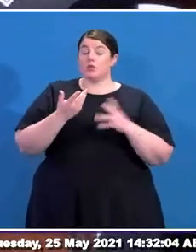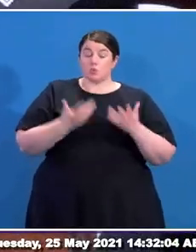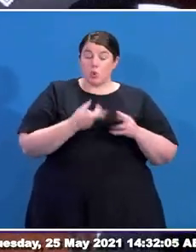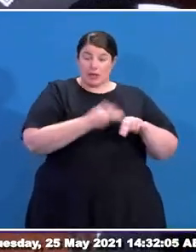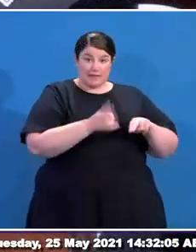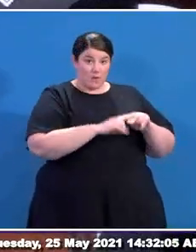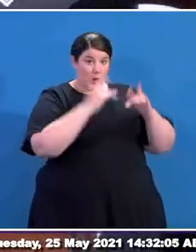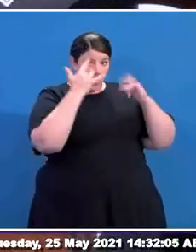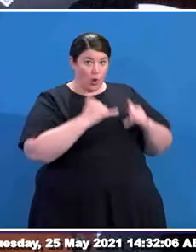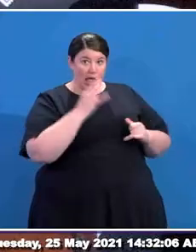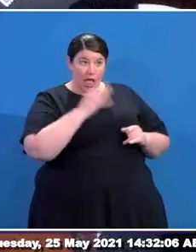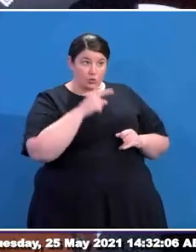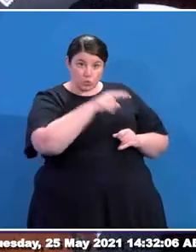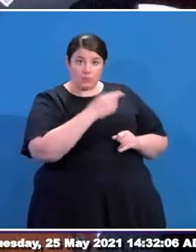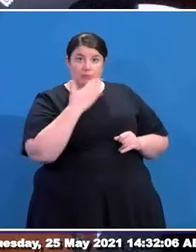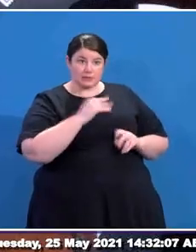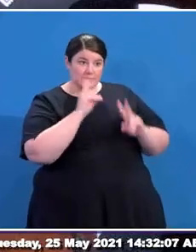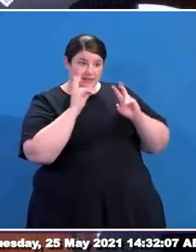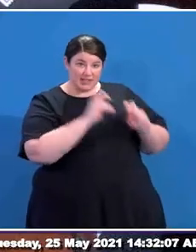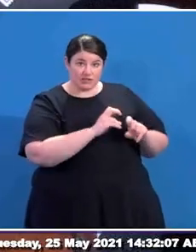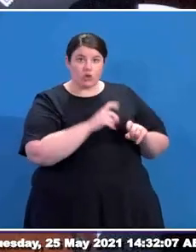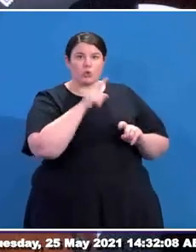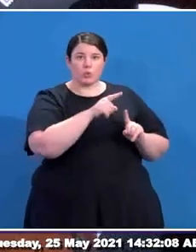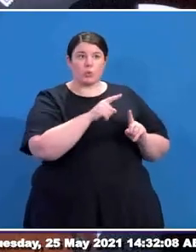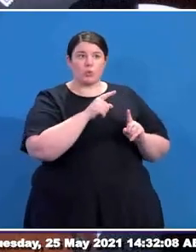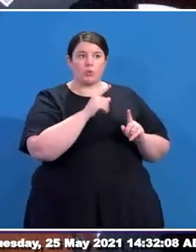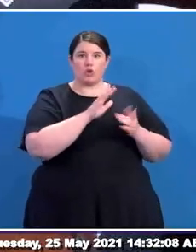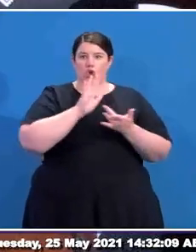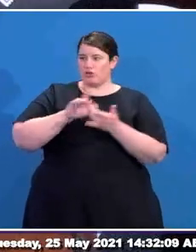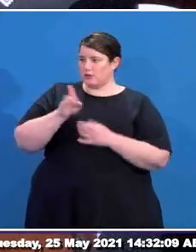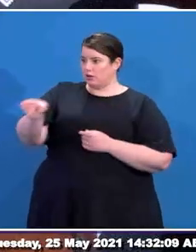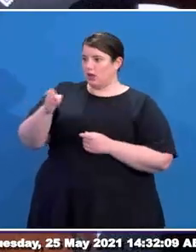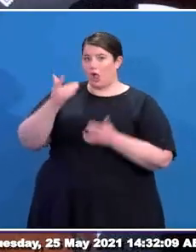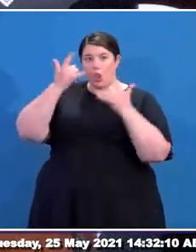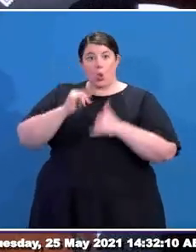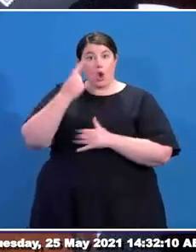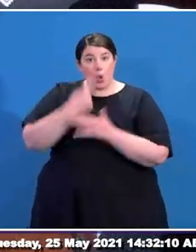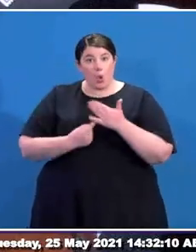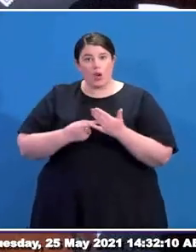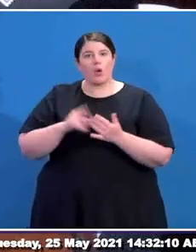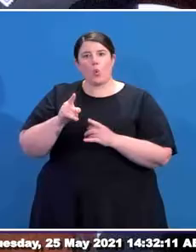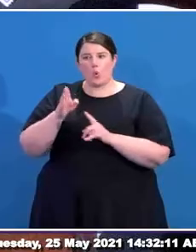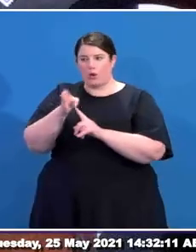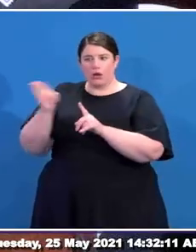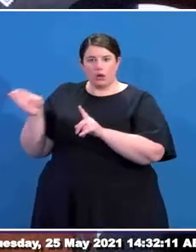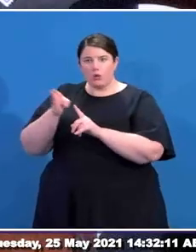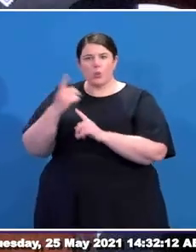the lawyer then become the contact point for information or contact